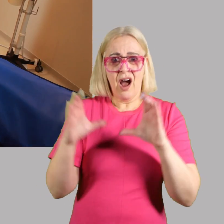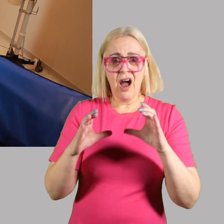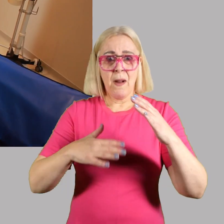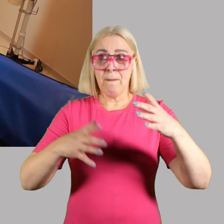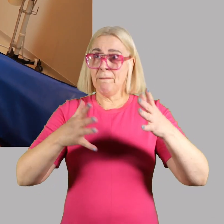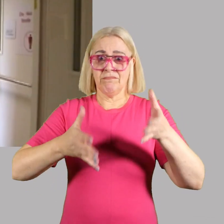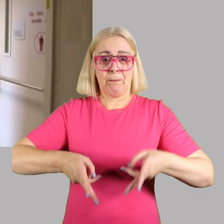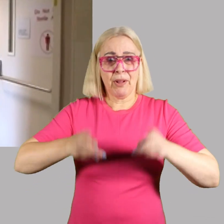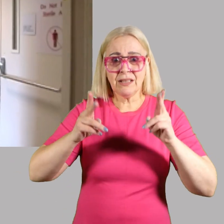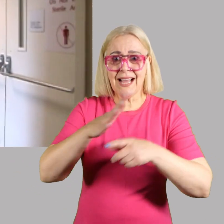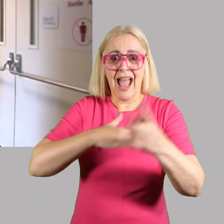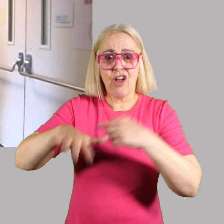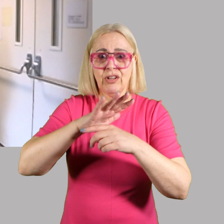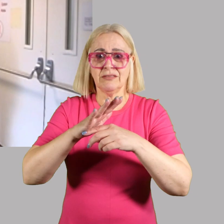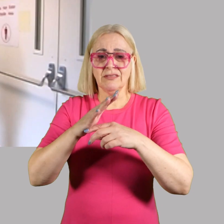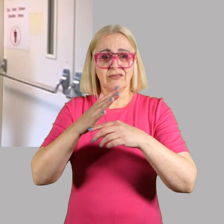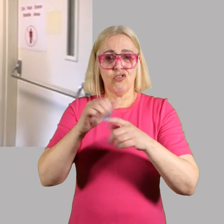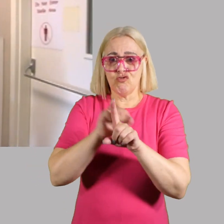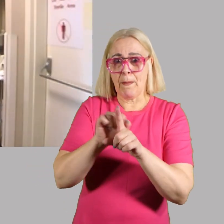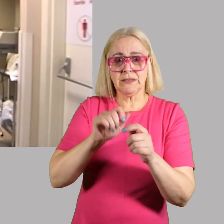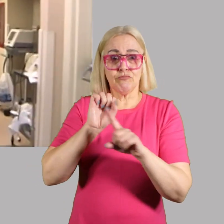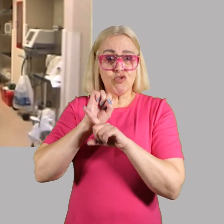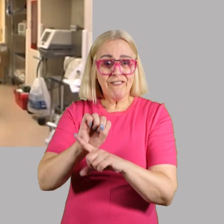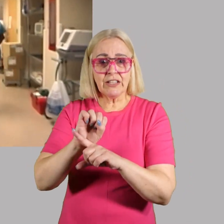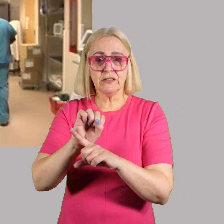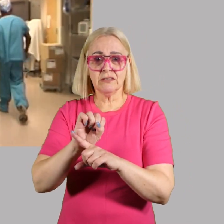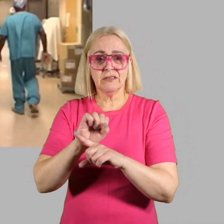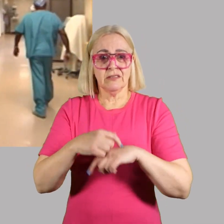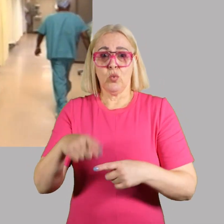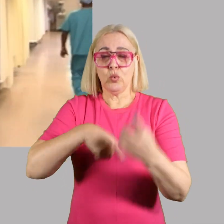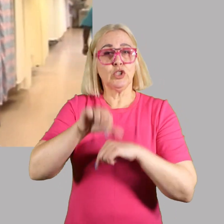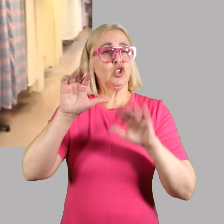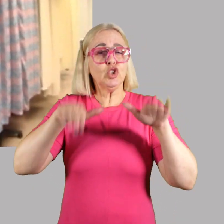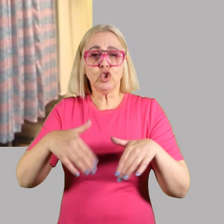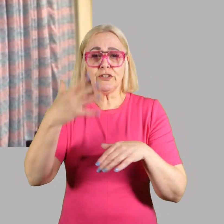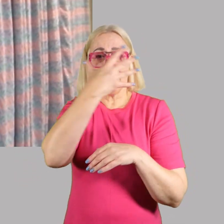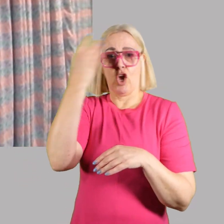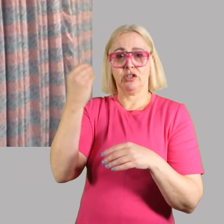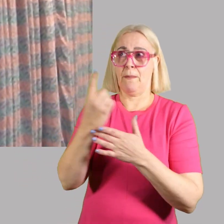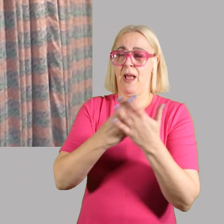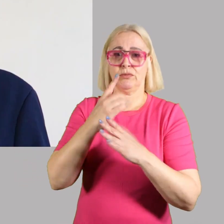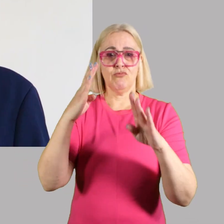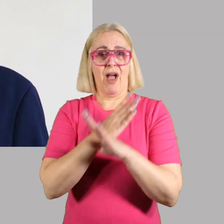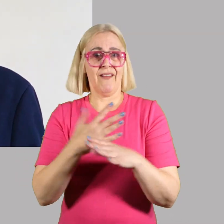and workforce capacity building in the areas of acute care, rehabilitation and prevention.